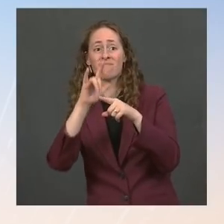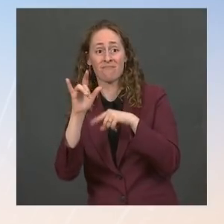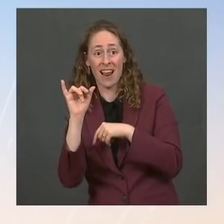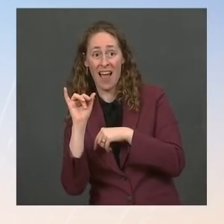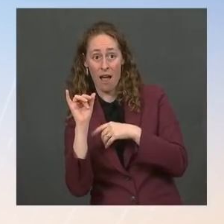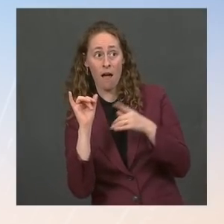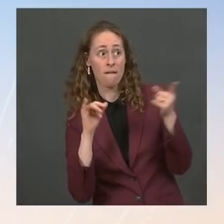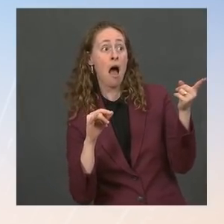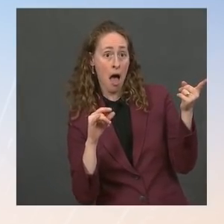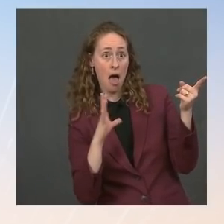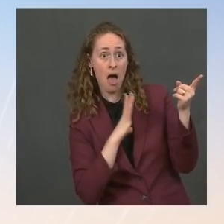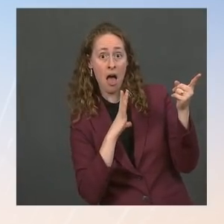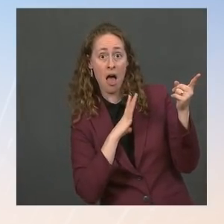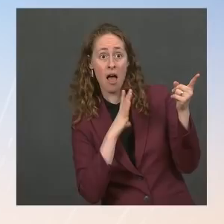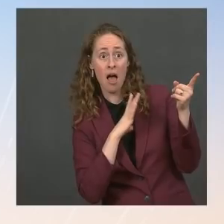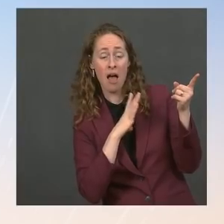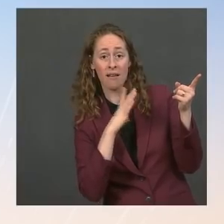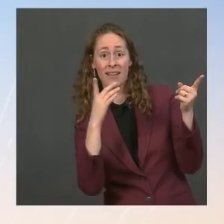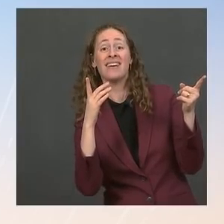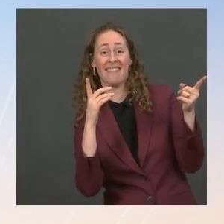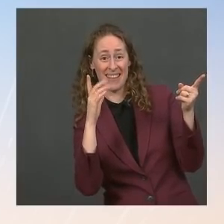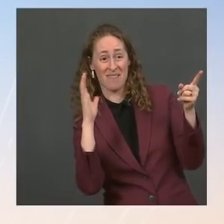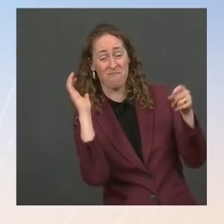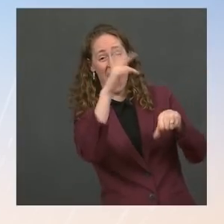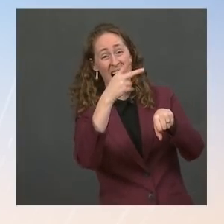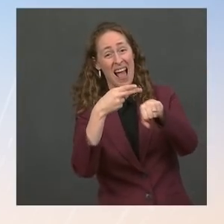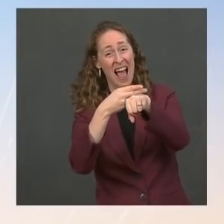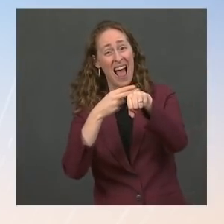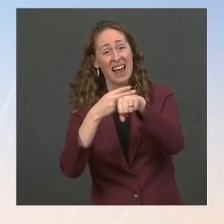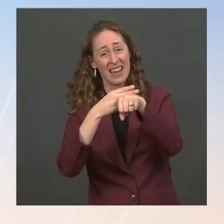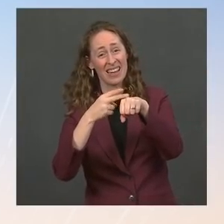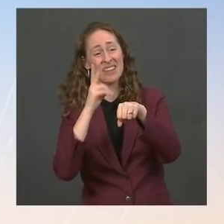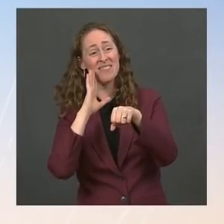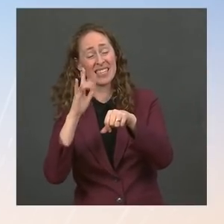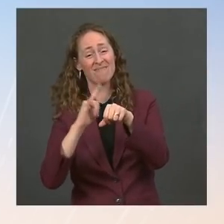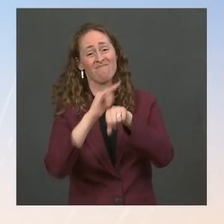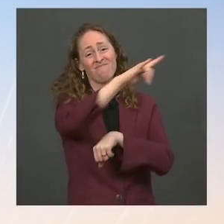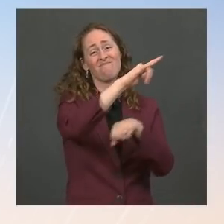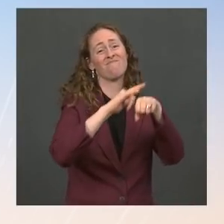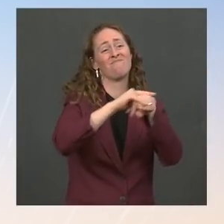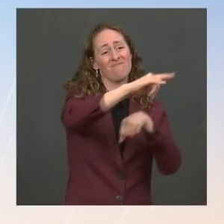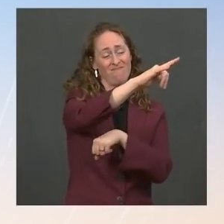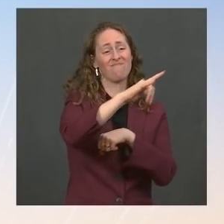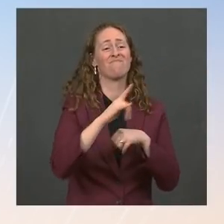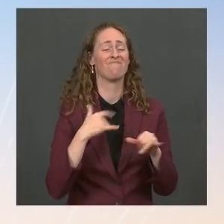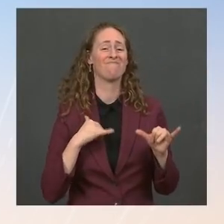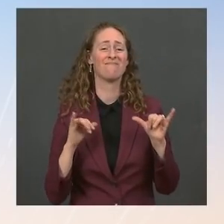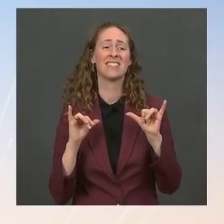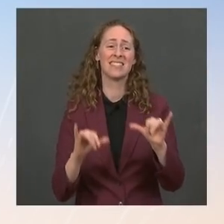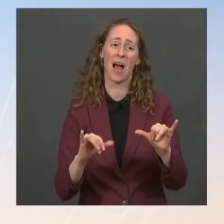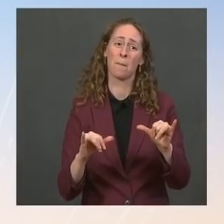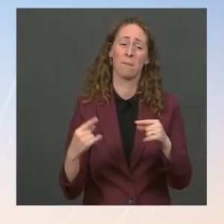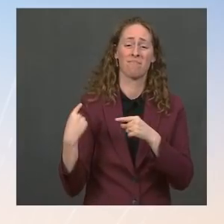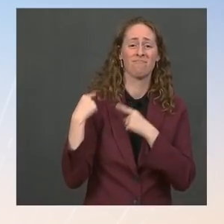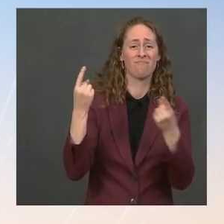That is what our focus is on at this point in time. And our message continues to be, as you've heard Secretary Mayorkas convey: